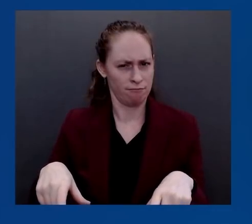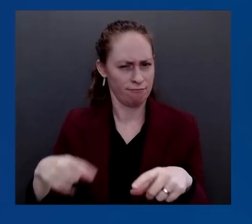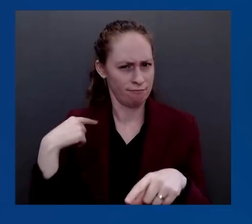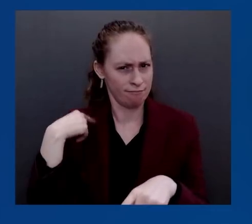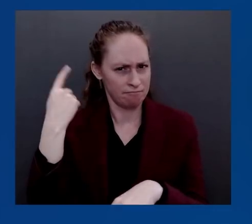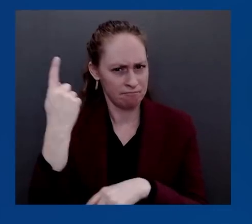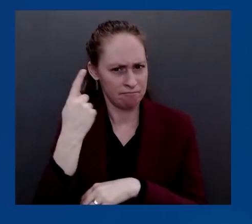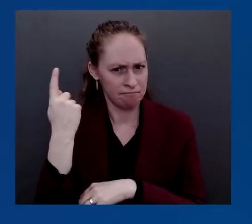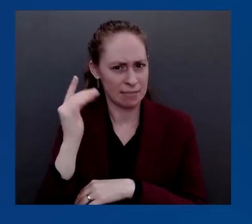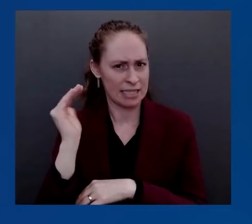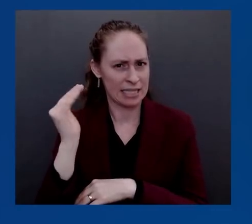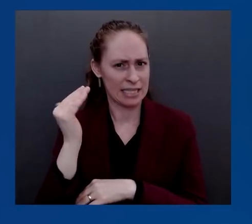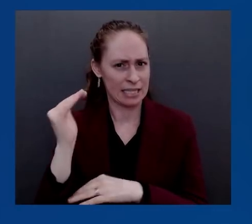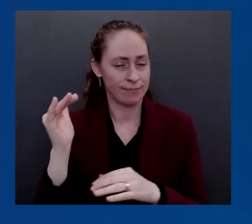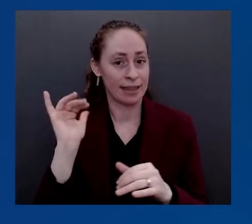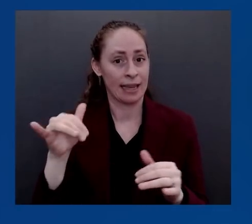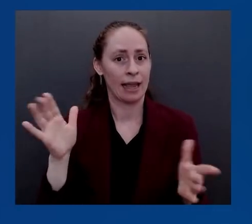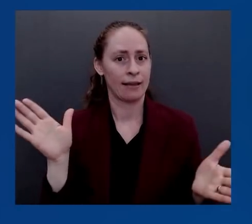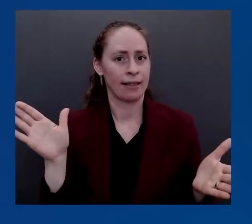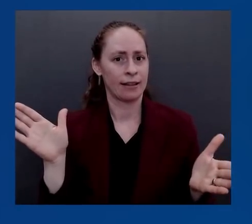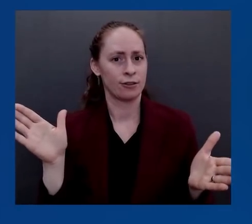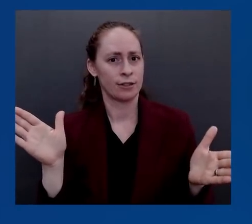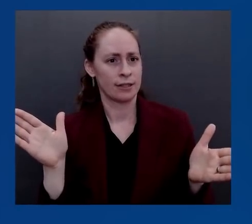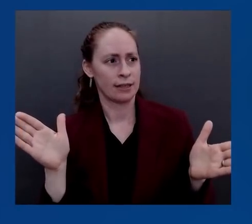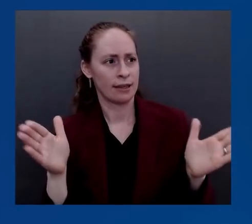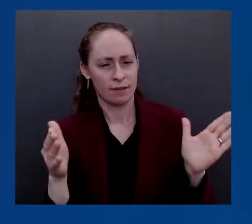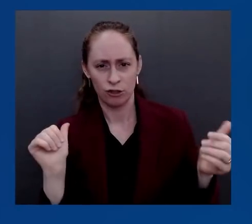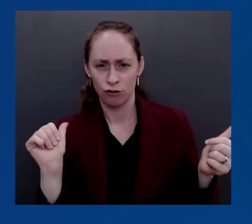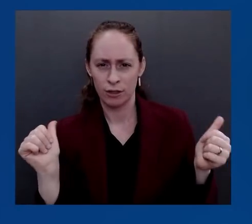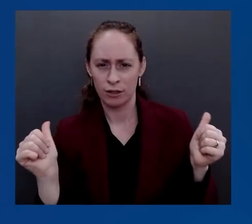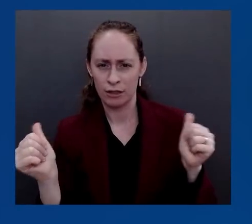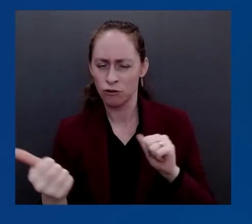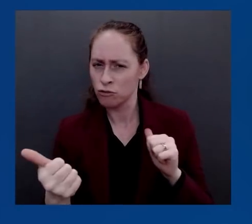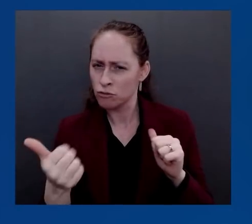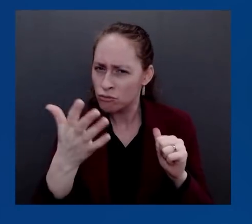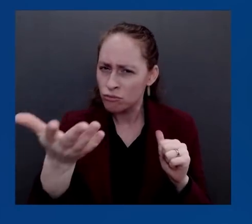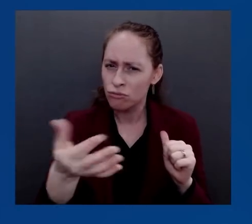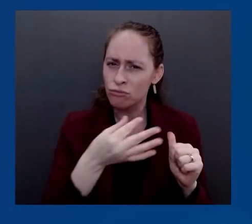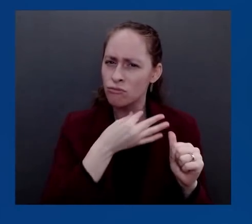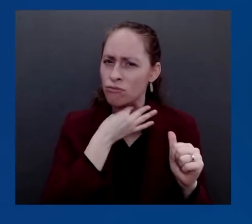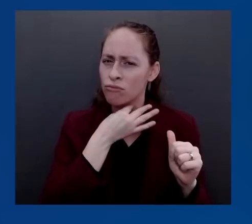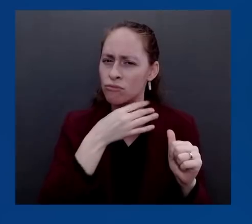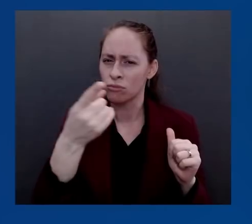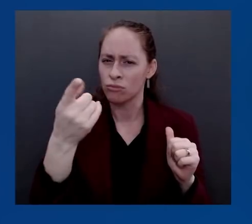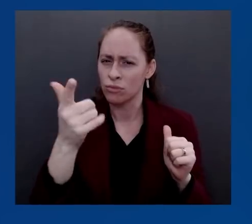and how they could coincide with the CDC's deliberations? Mr. Zients: Dr. Walensky?